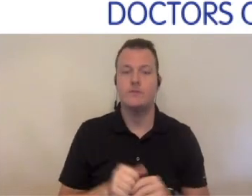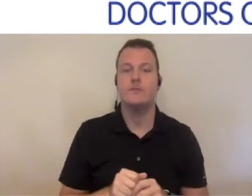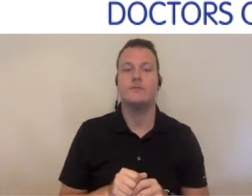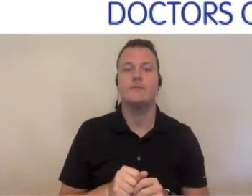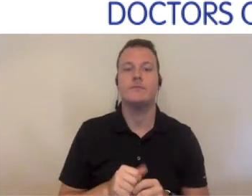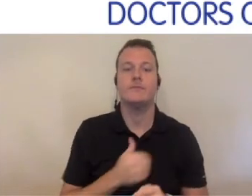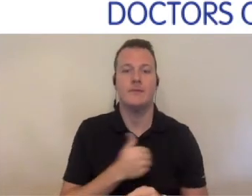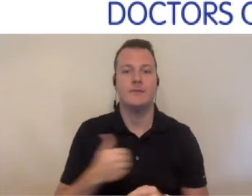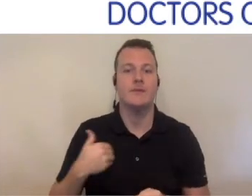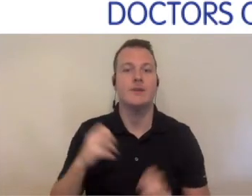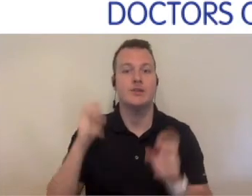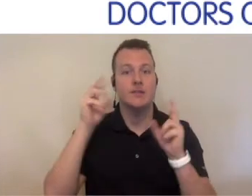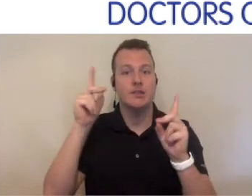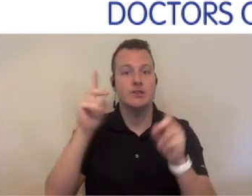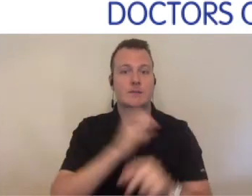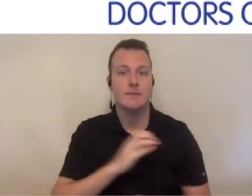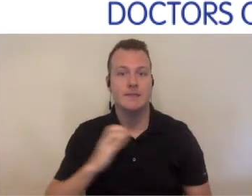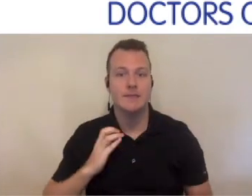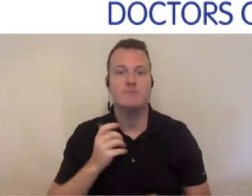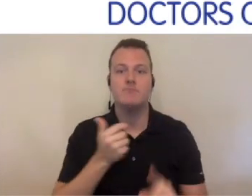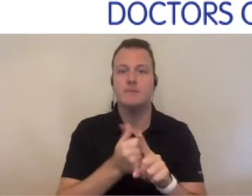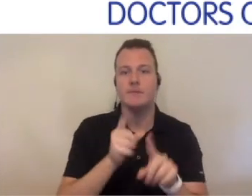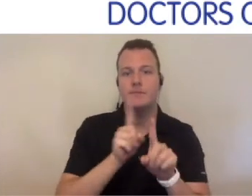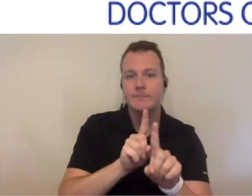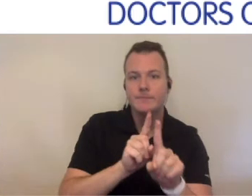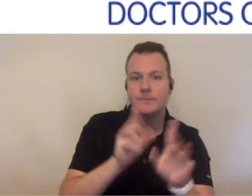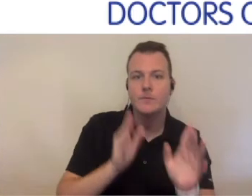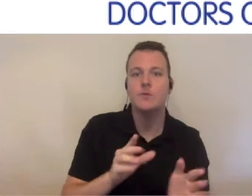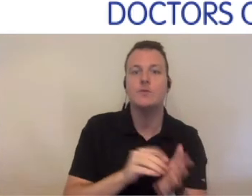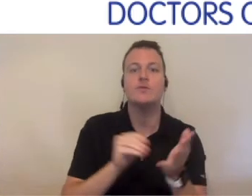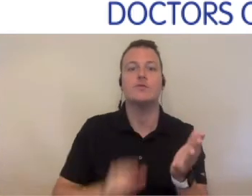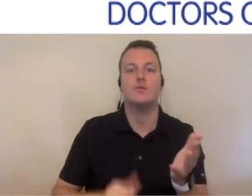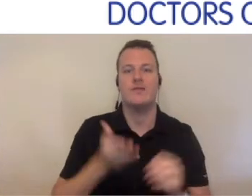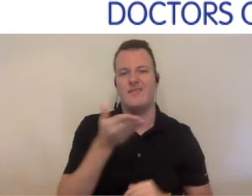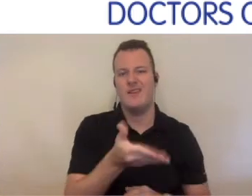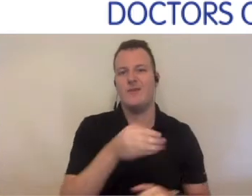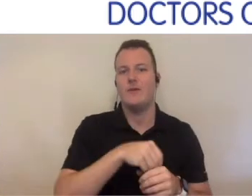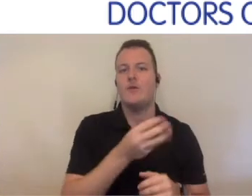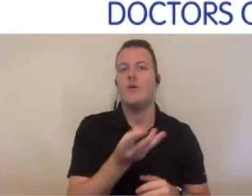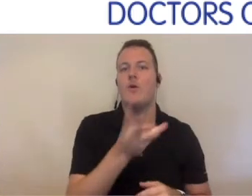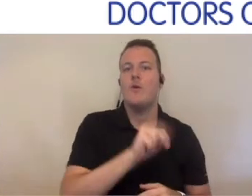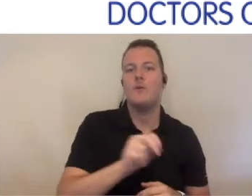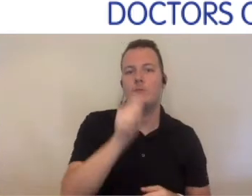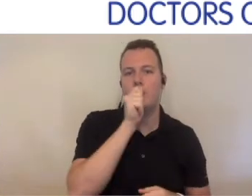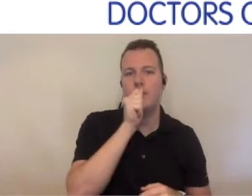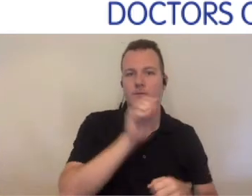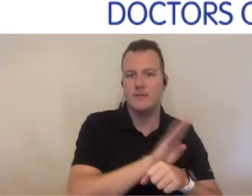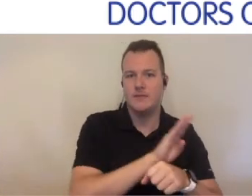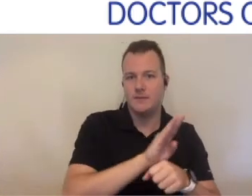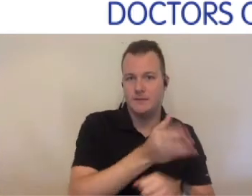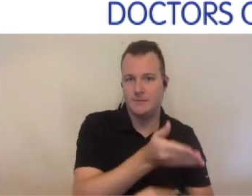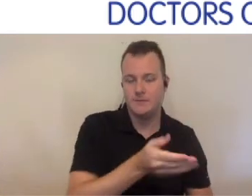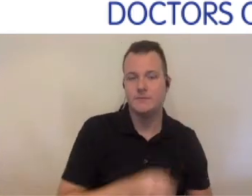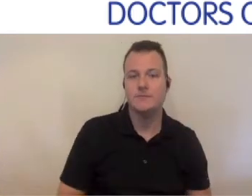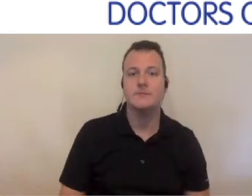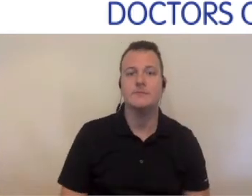Education Committee. She's also a preceptor and mentor for students at her private practice.